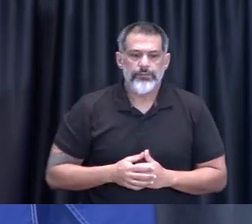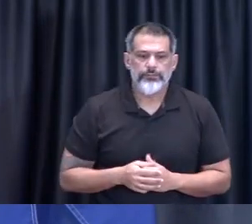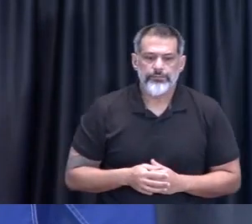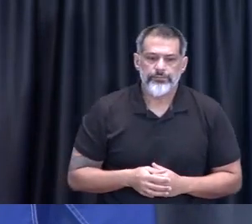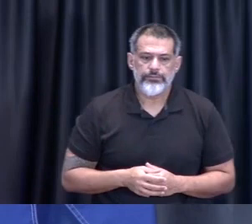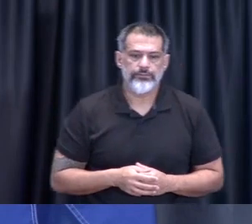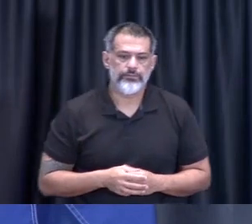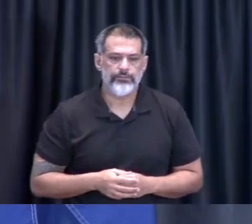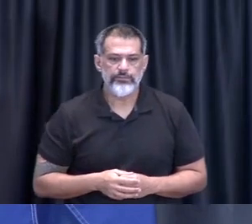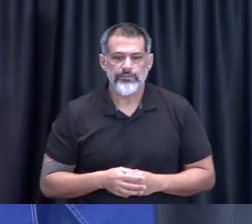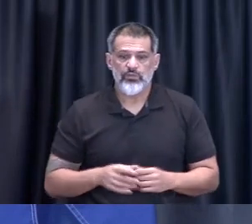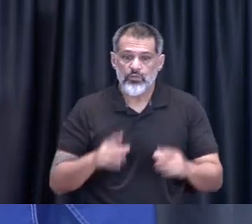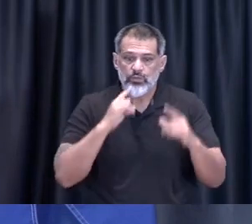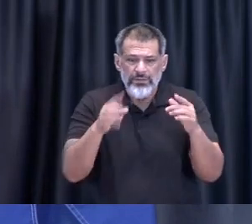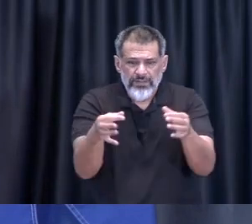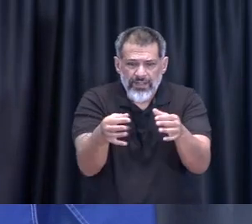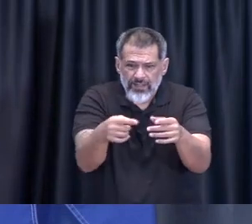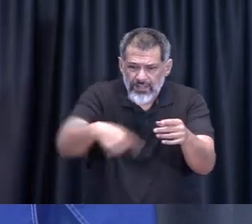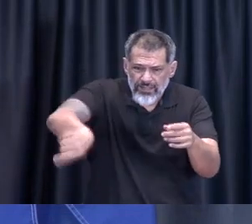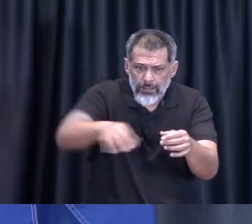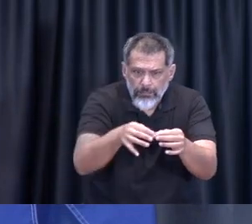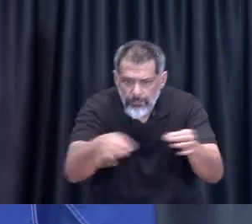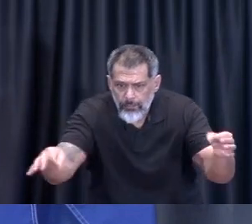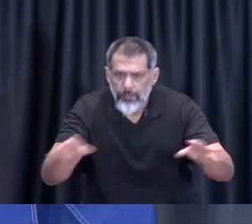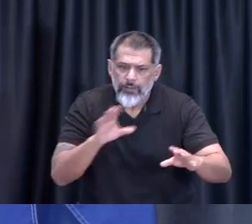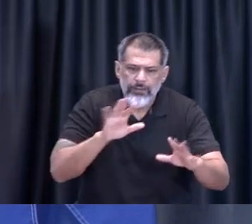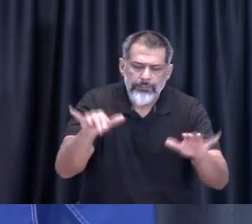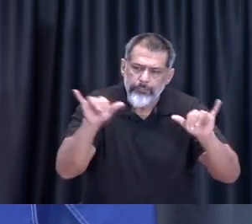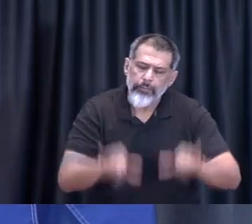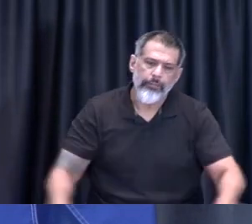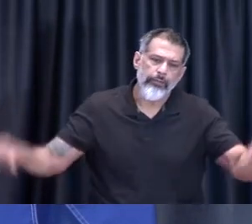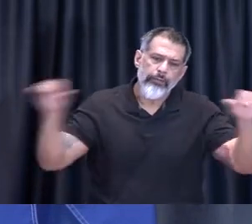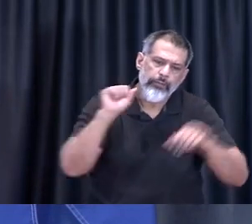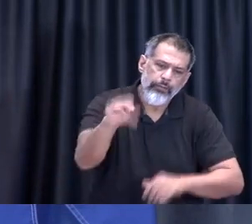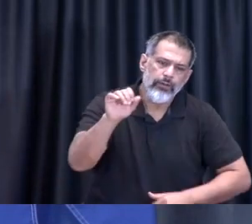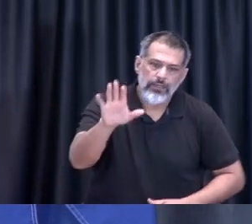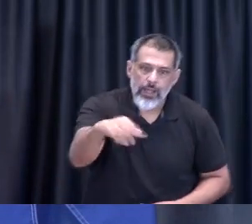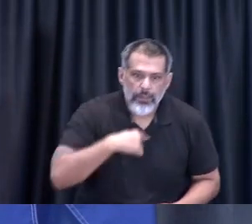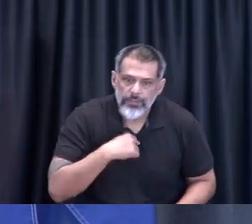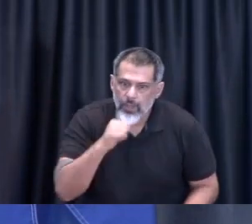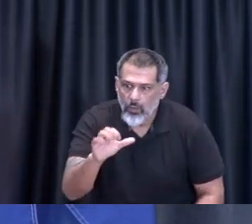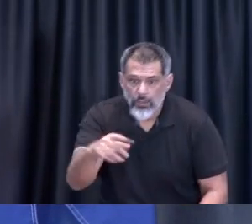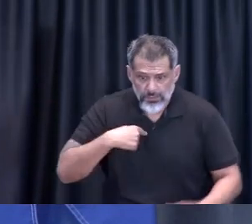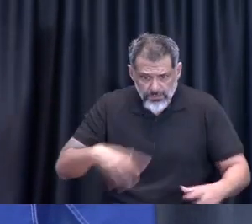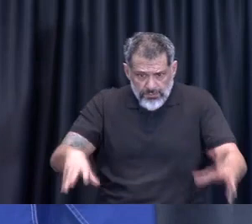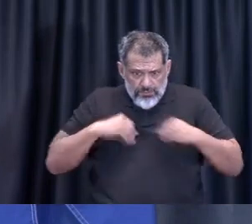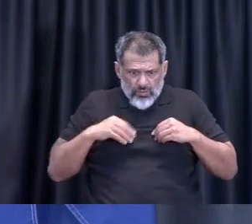statement, it is OK not to be OK. It is also OK to be